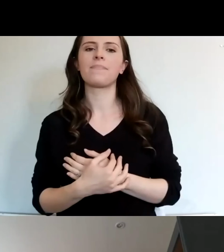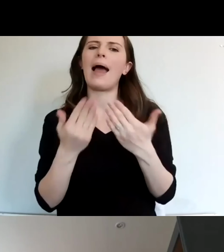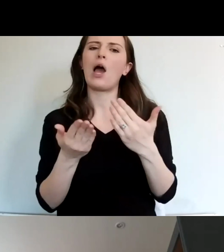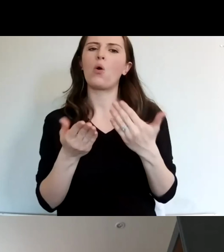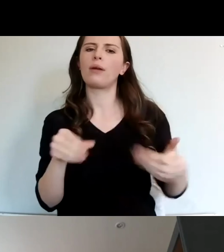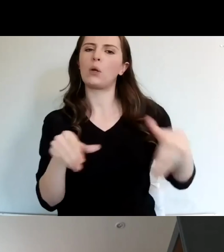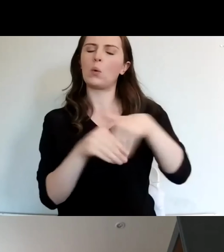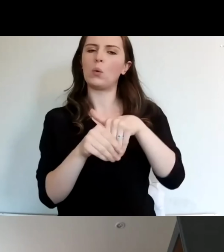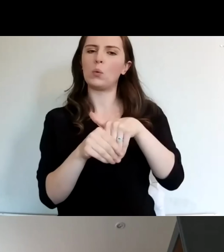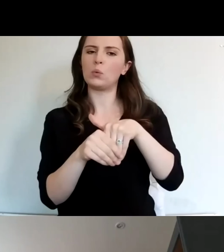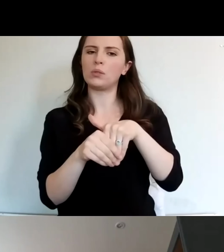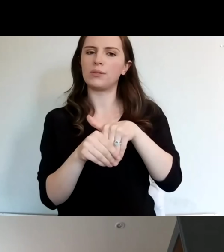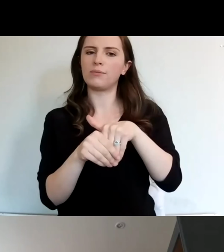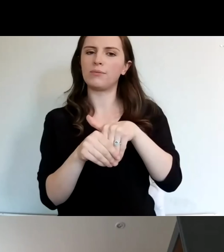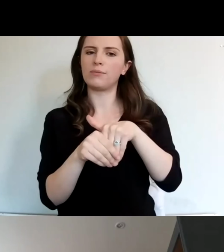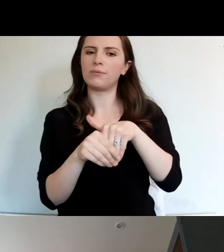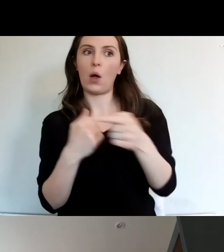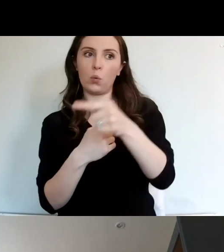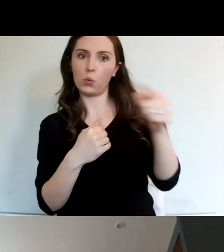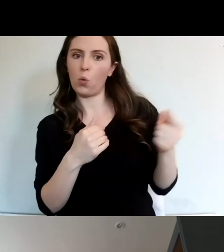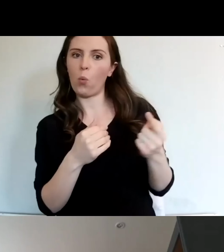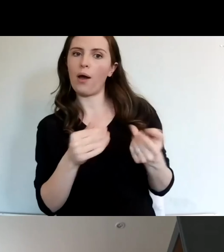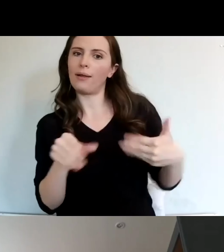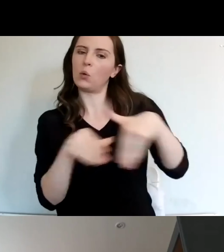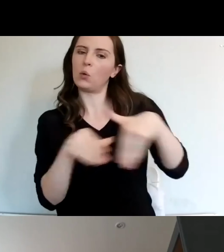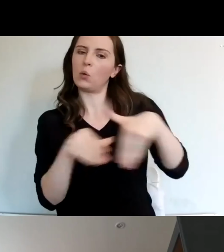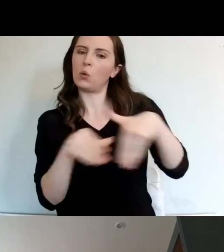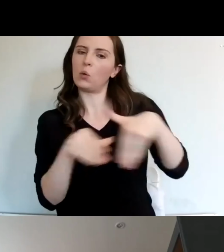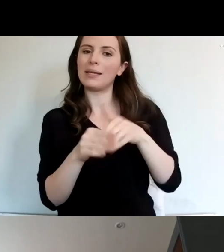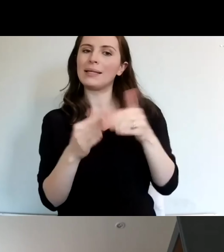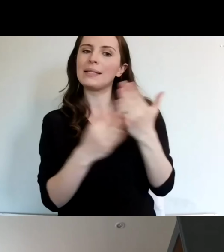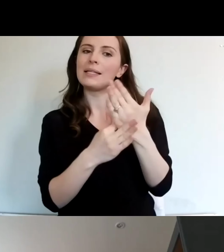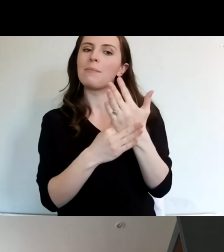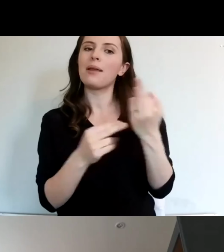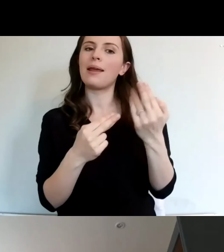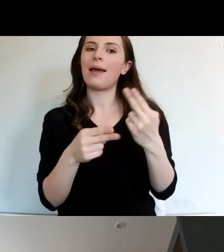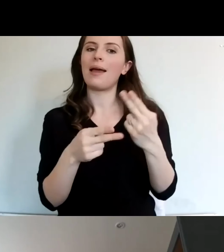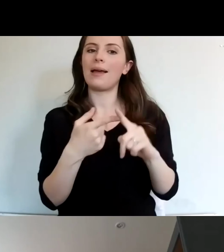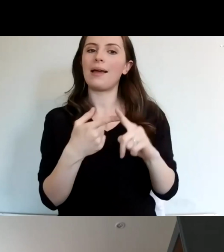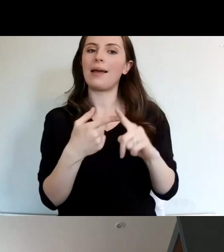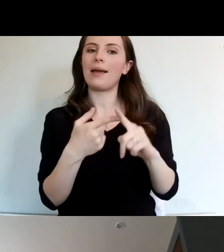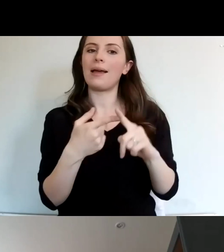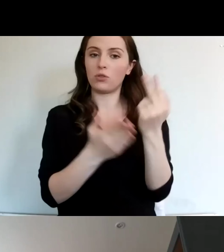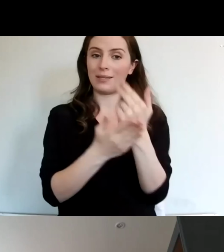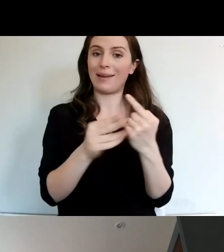Sorry, how can you embed accessibility and Universal Design within your organisation? What are some practical ways